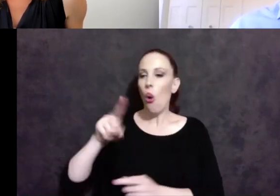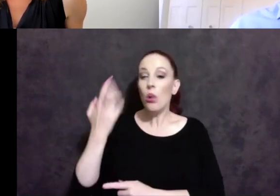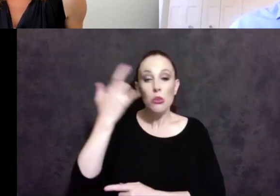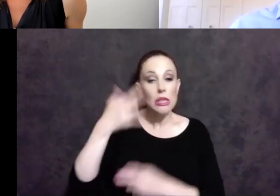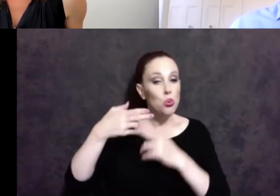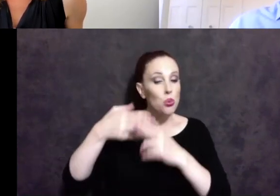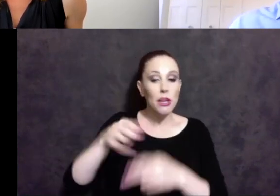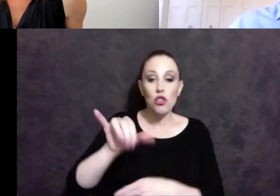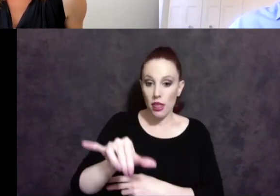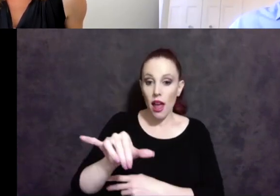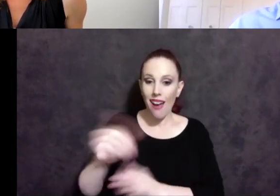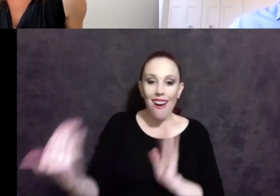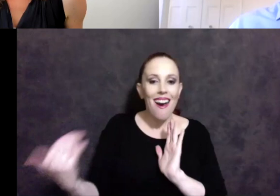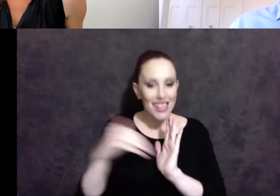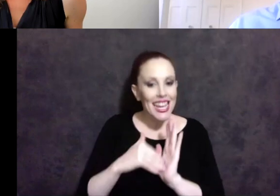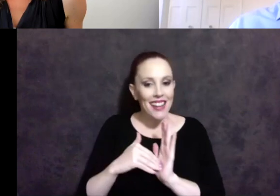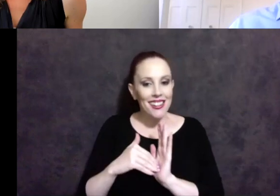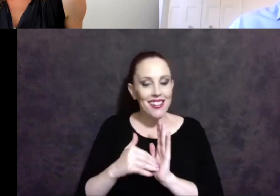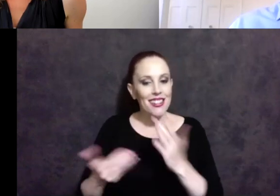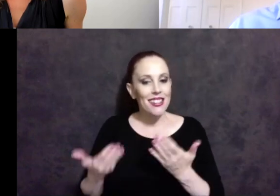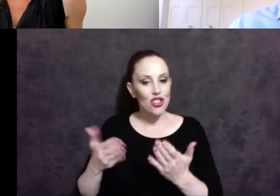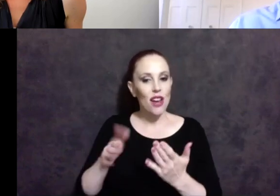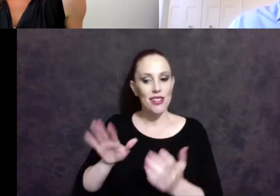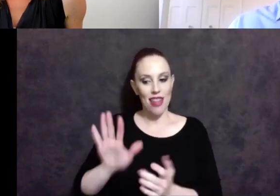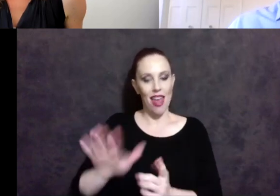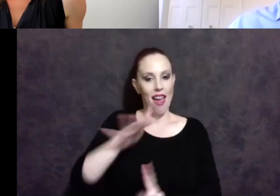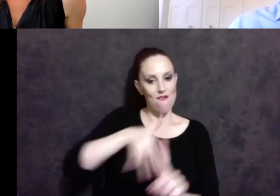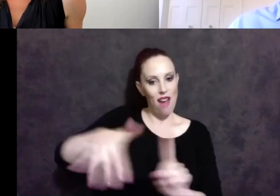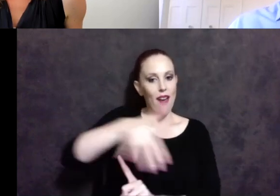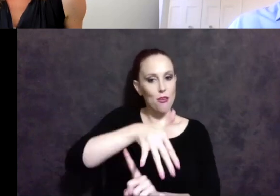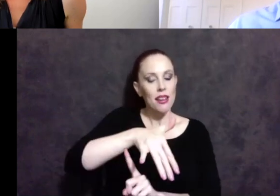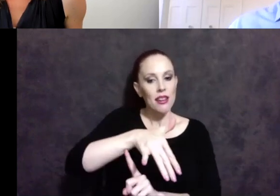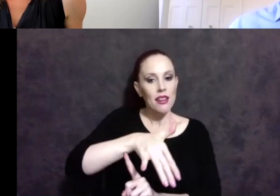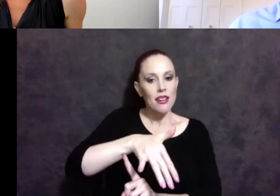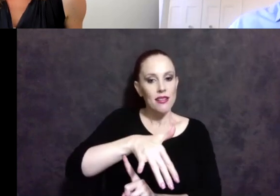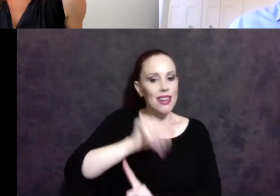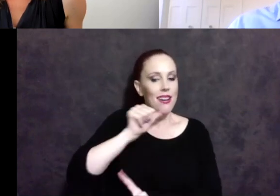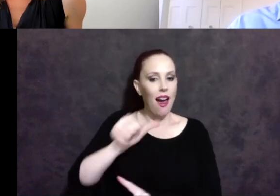also, to again, suggest that the environment was somehow, you know, unsafe and to kind